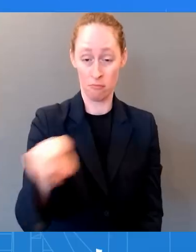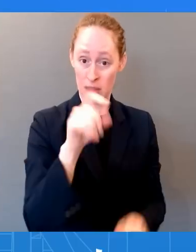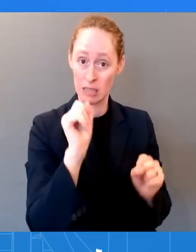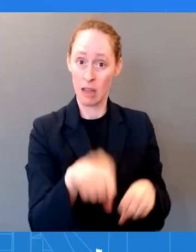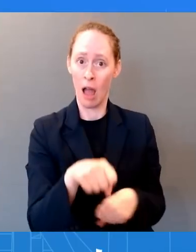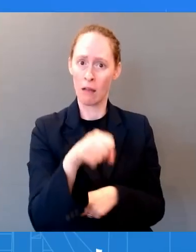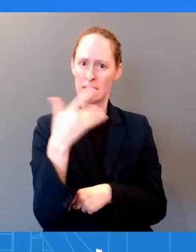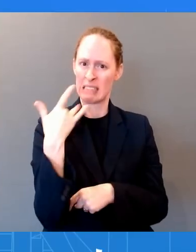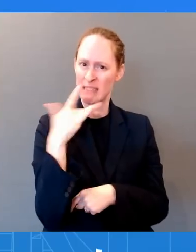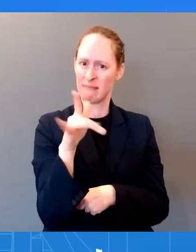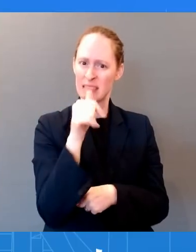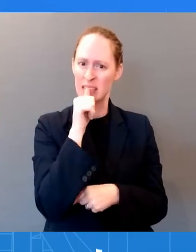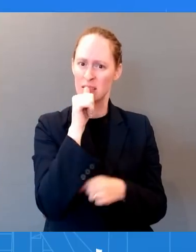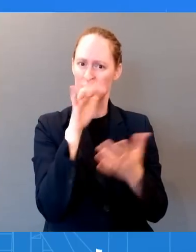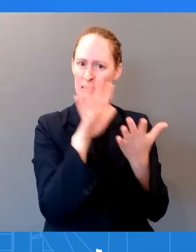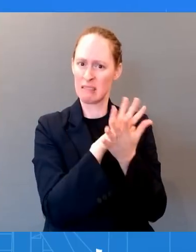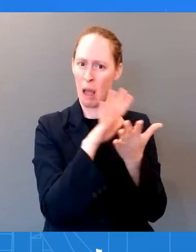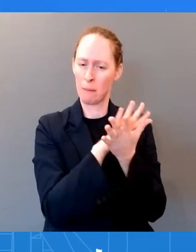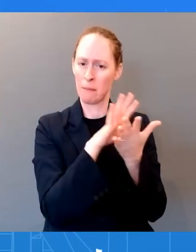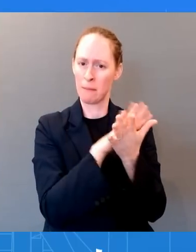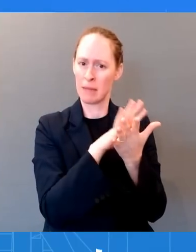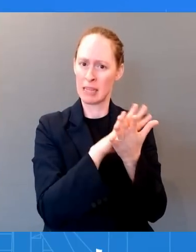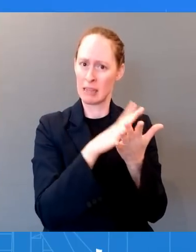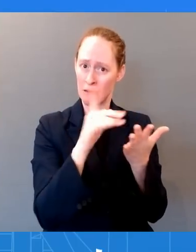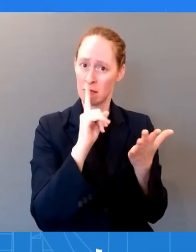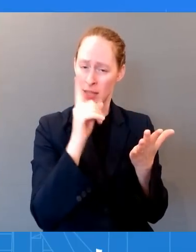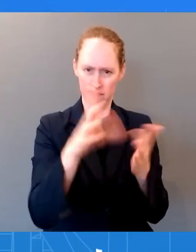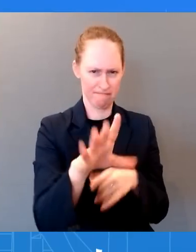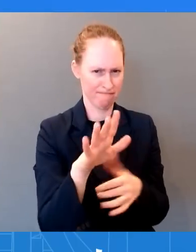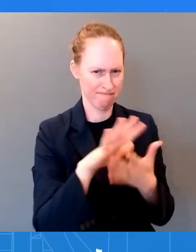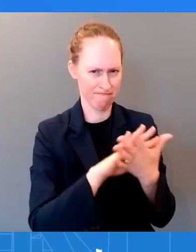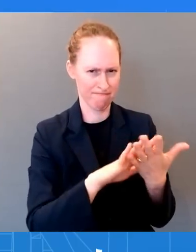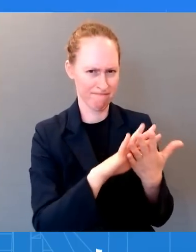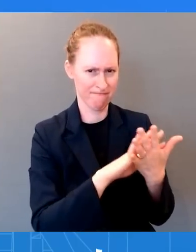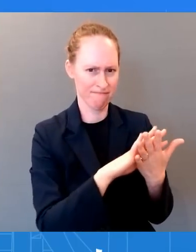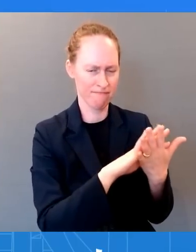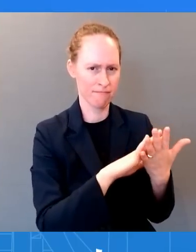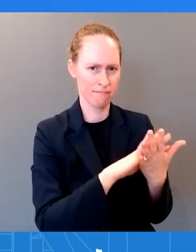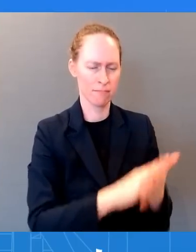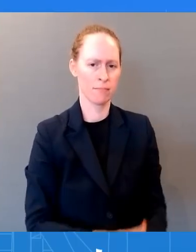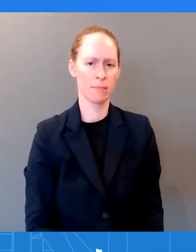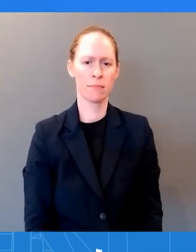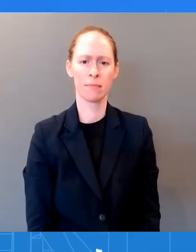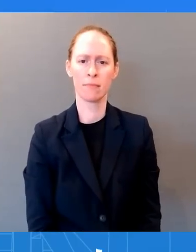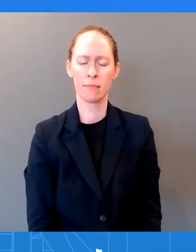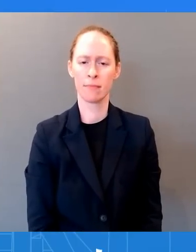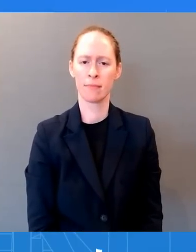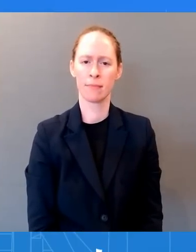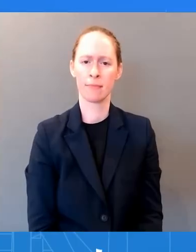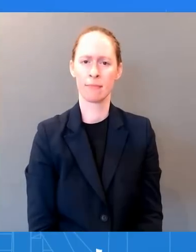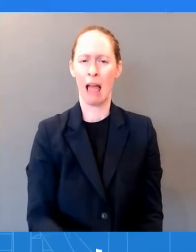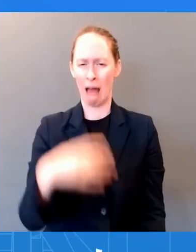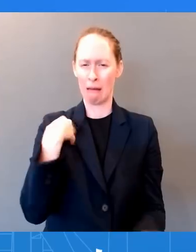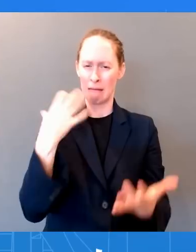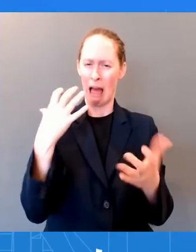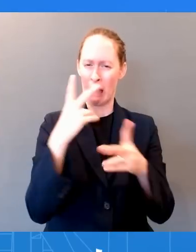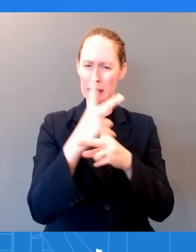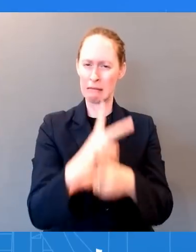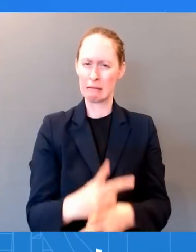Ms. Jean-Pierre: Look, we want to be very careful here, as you know. We're just not going to speak --